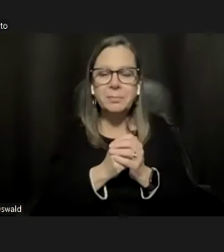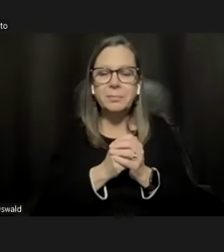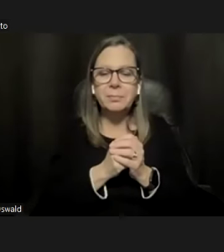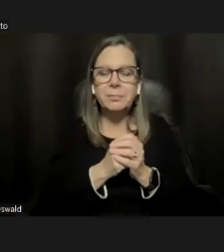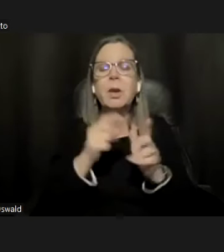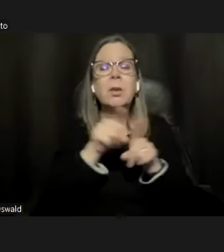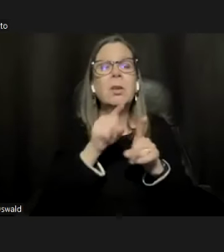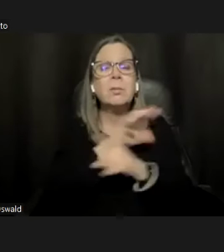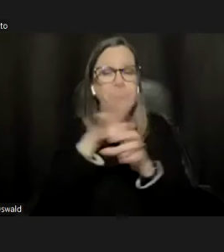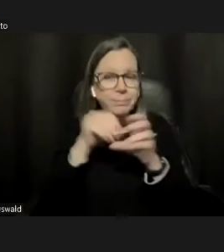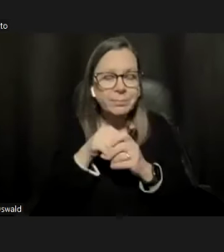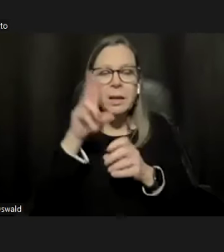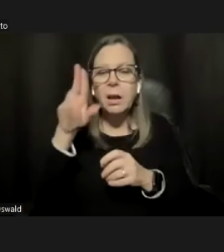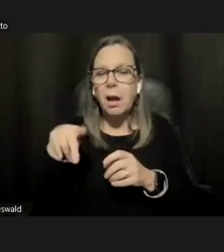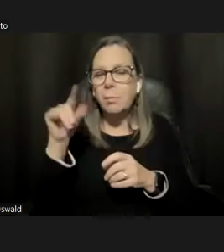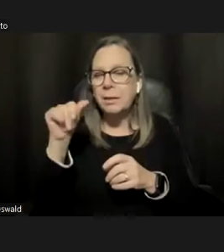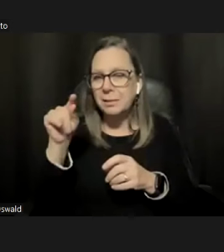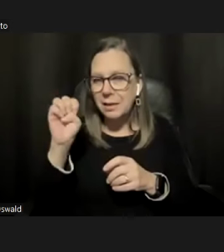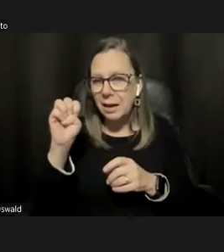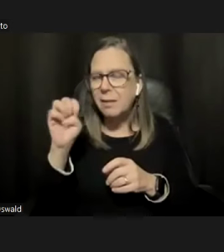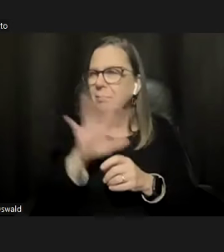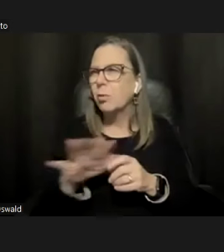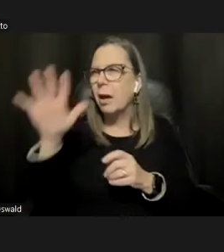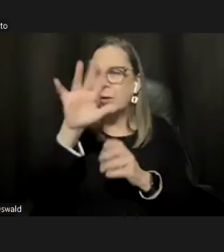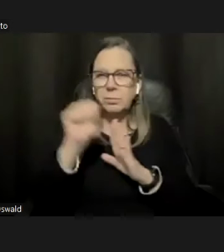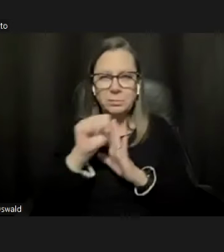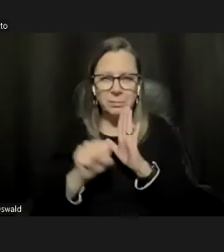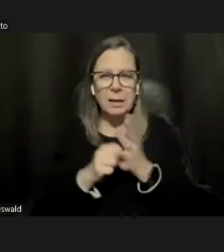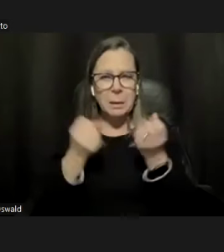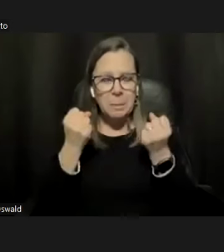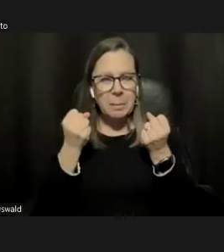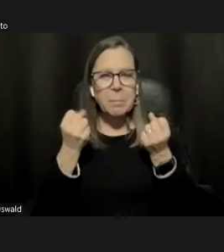Also, updating around the state, the multi-hazard mitigation plans.